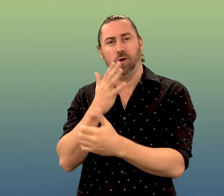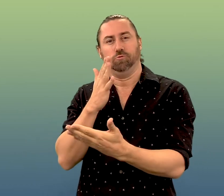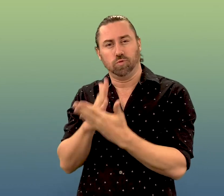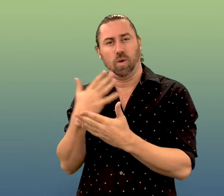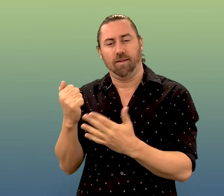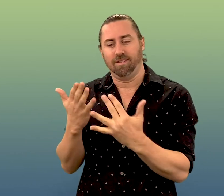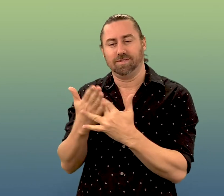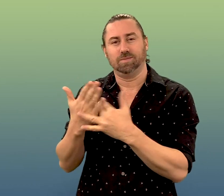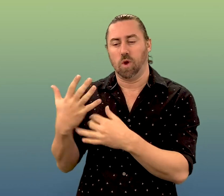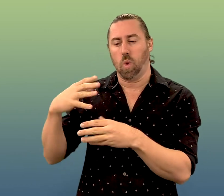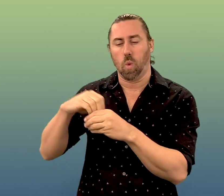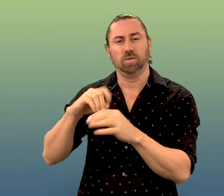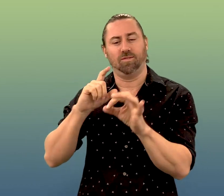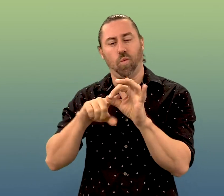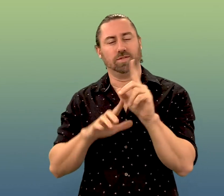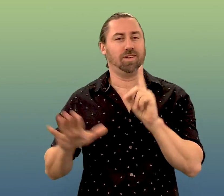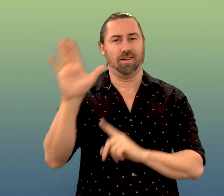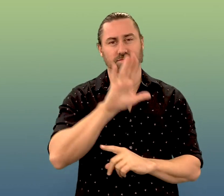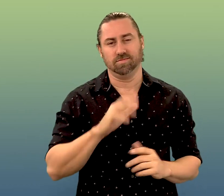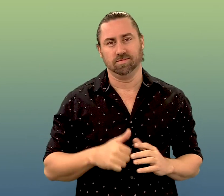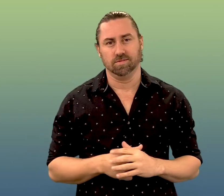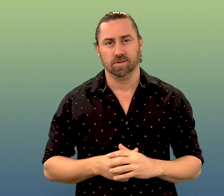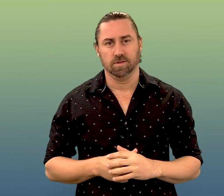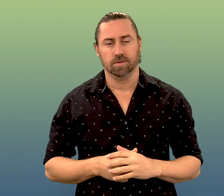to create and accessible and inclusive Queensland.